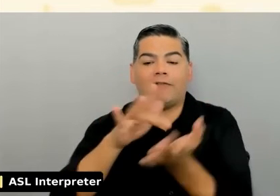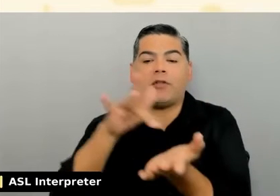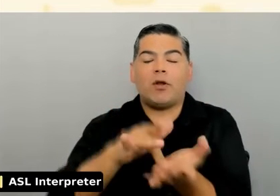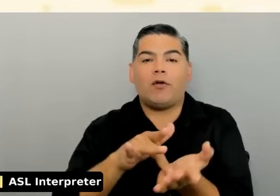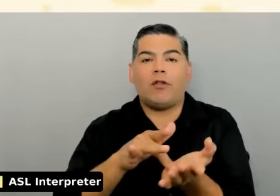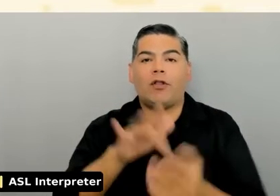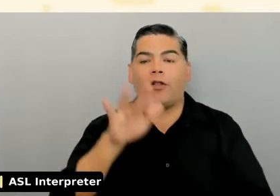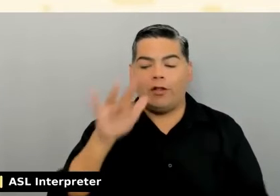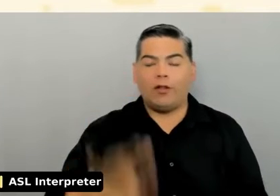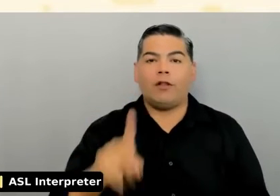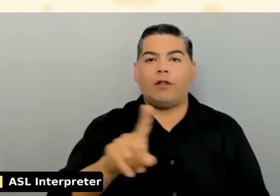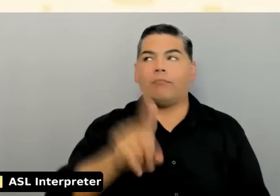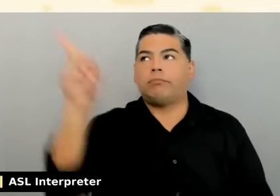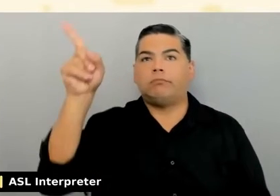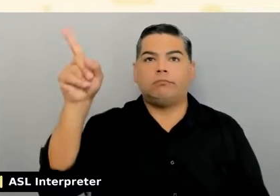to another block of content.